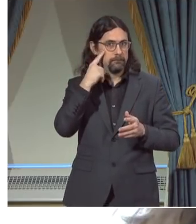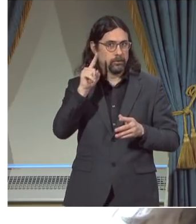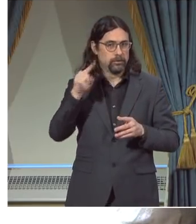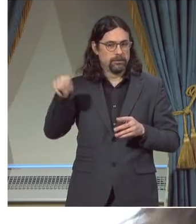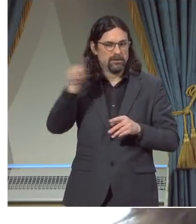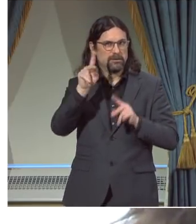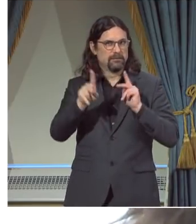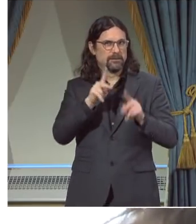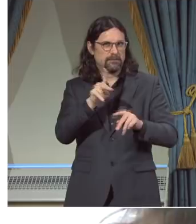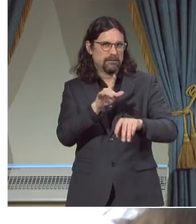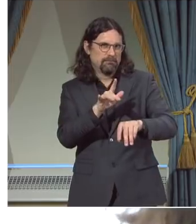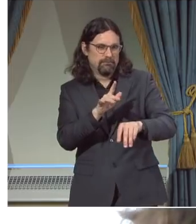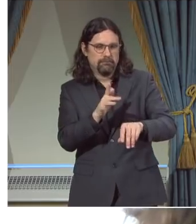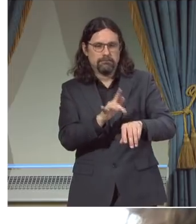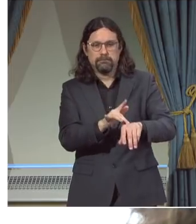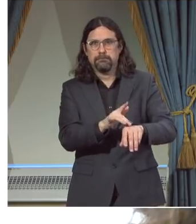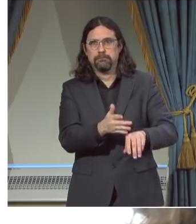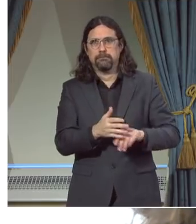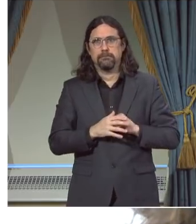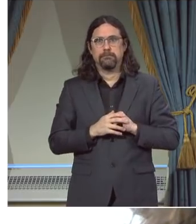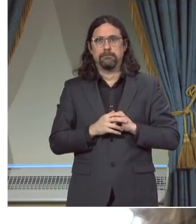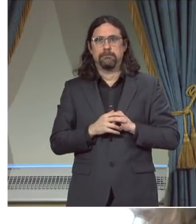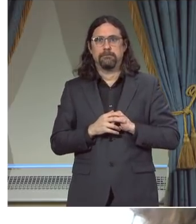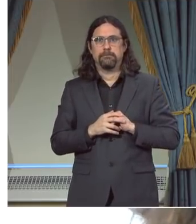VIRUS.